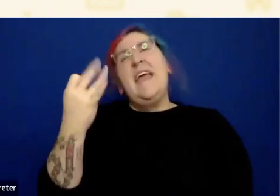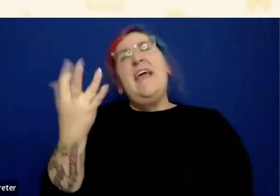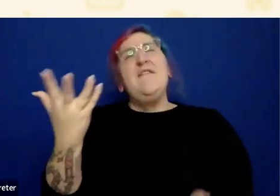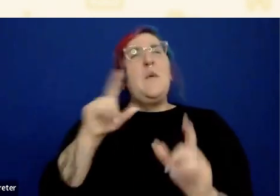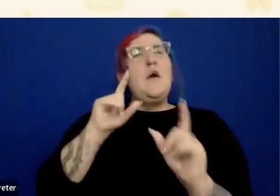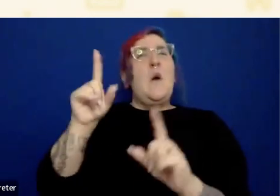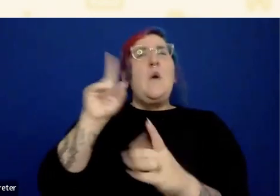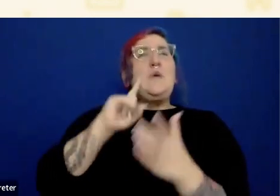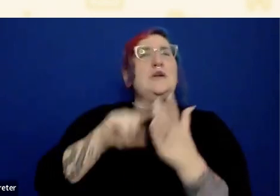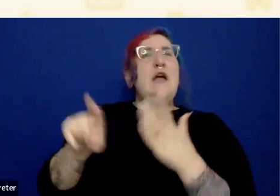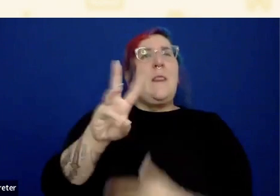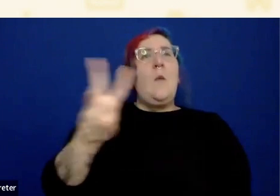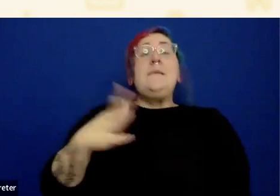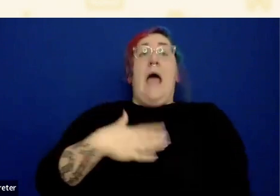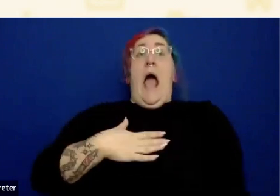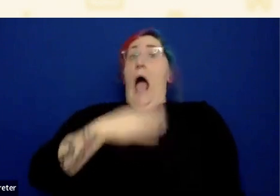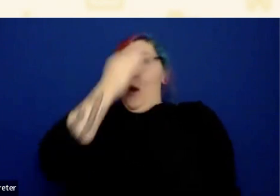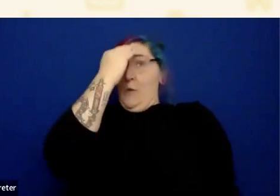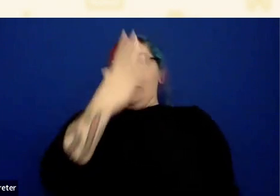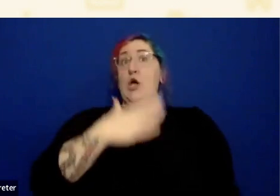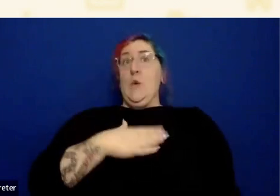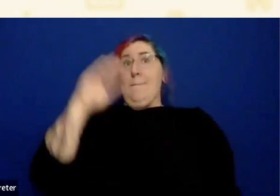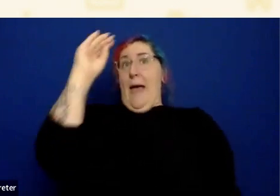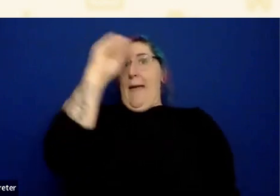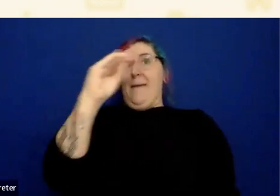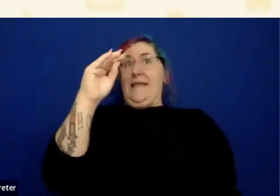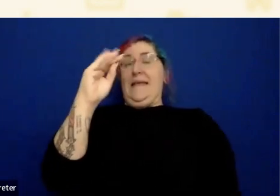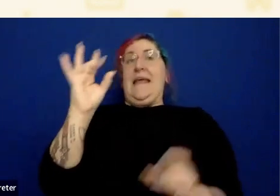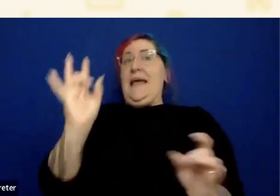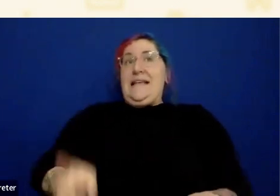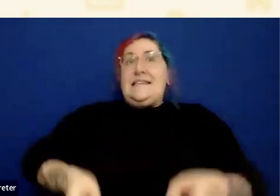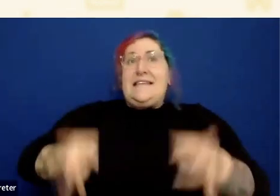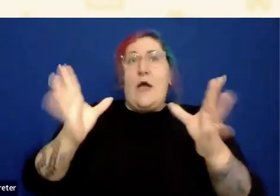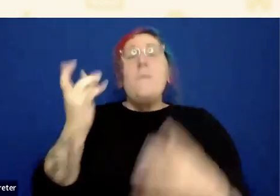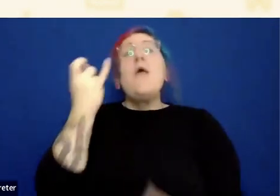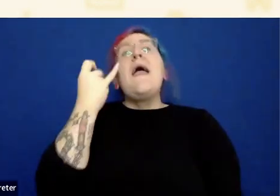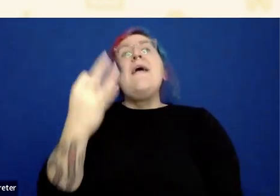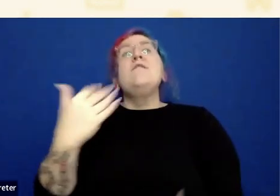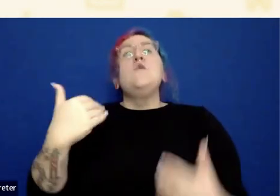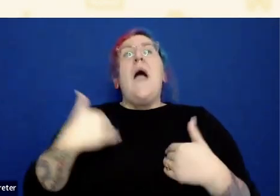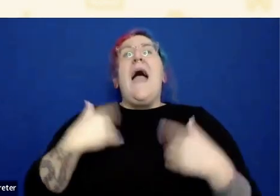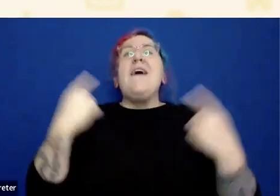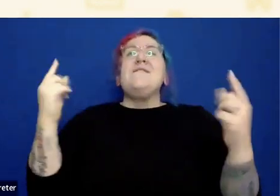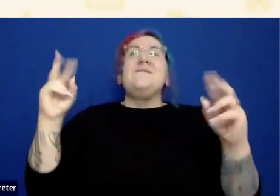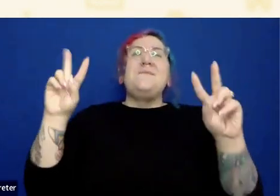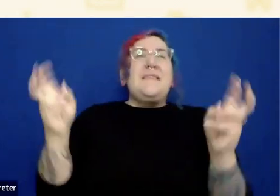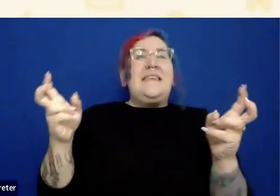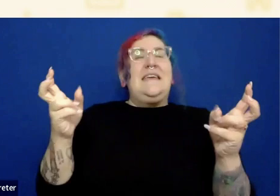it's terrible. If you do suffer from nausea, I do not recommend looking at it.